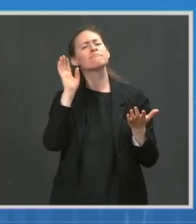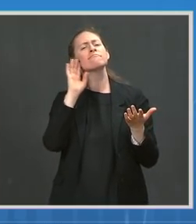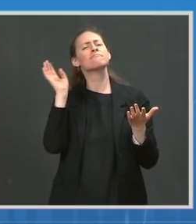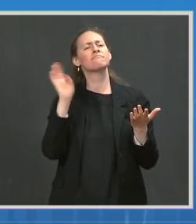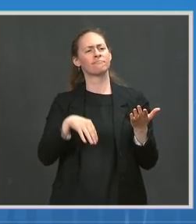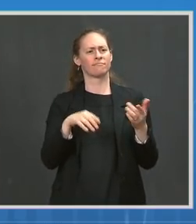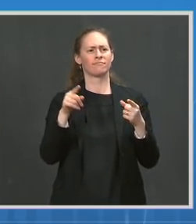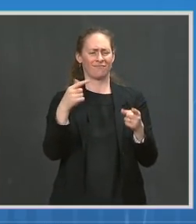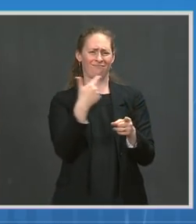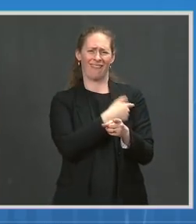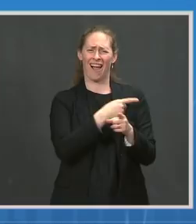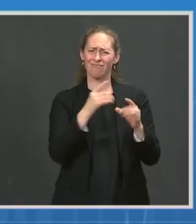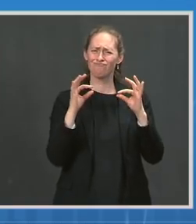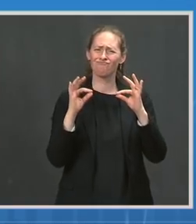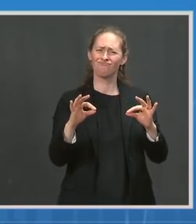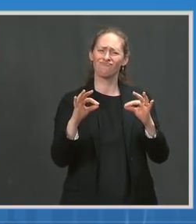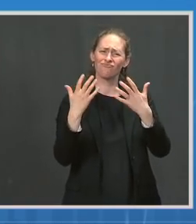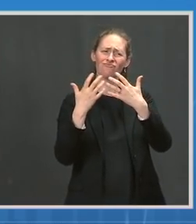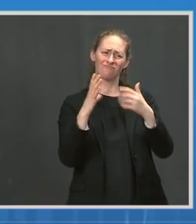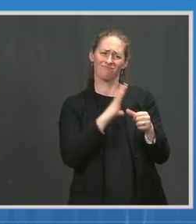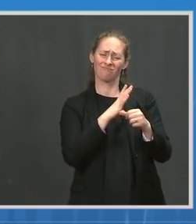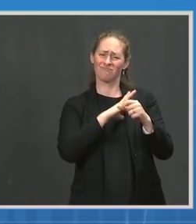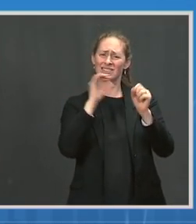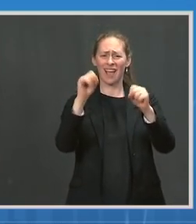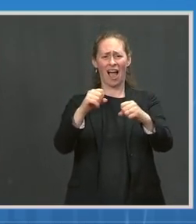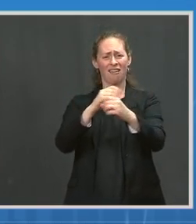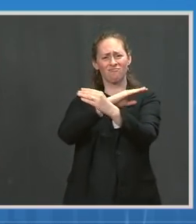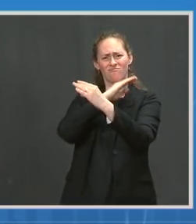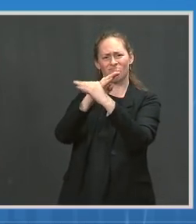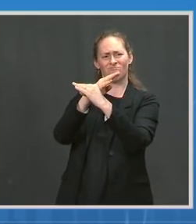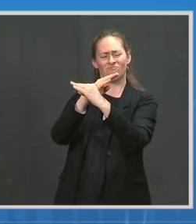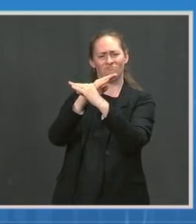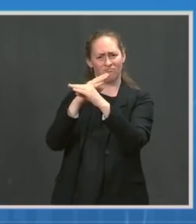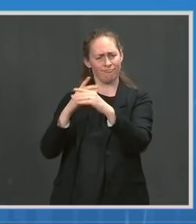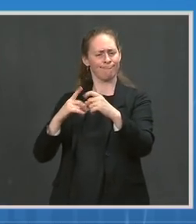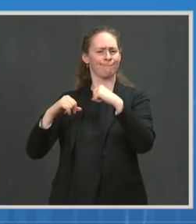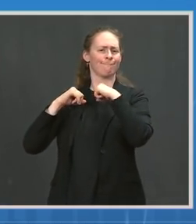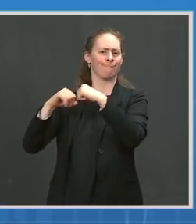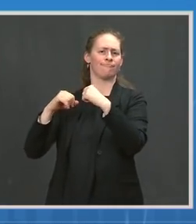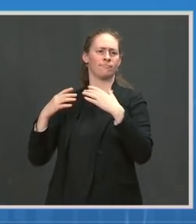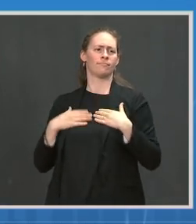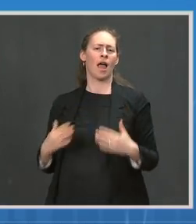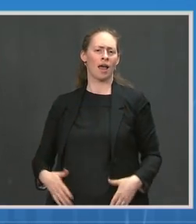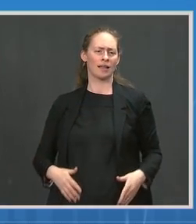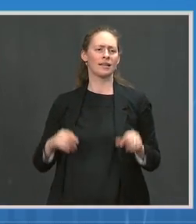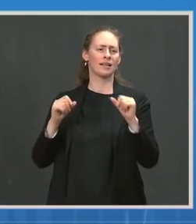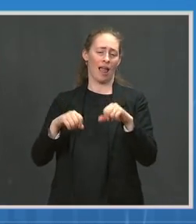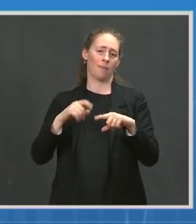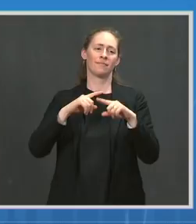as prevention interventions. However, they take some time to kick in -- you know, somewhere in the two-to-six-week mark.